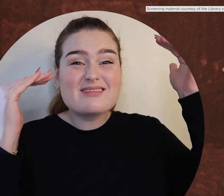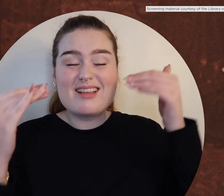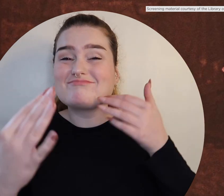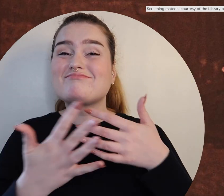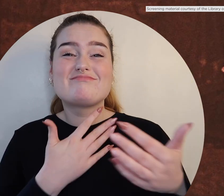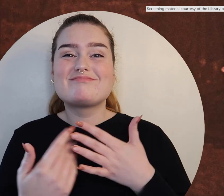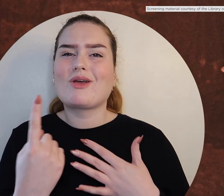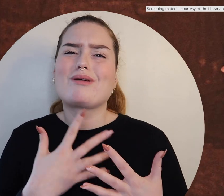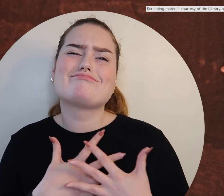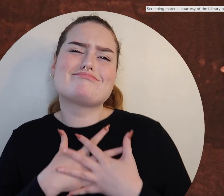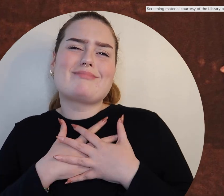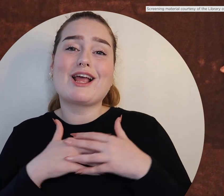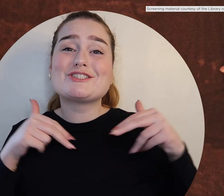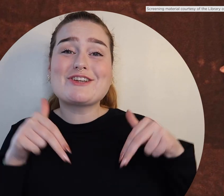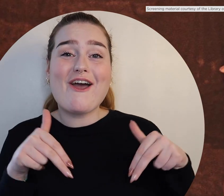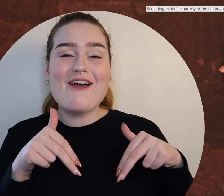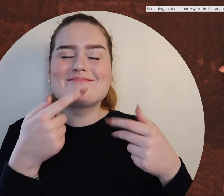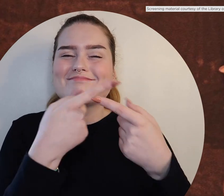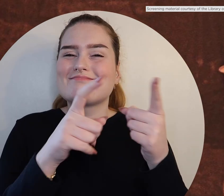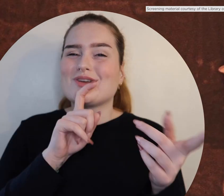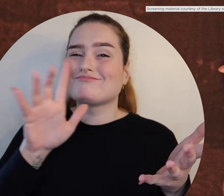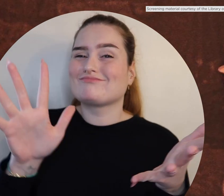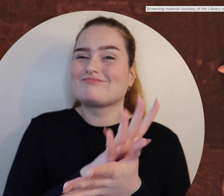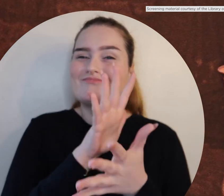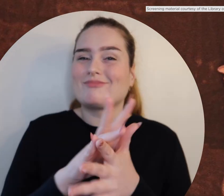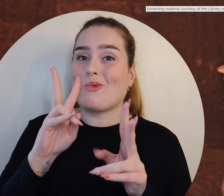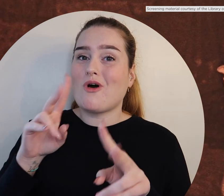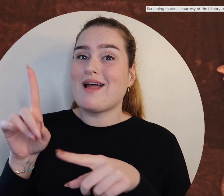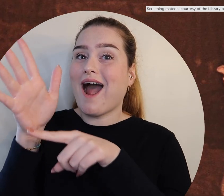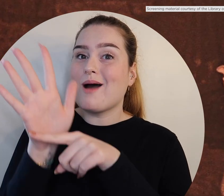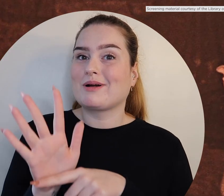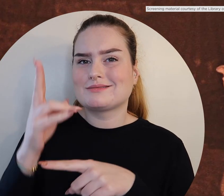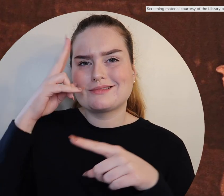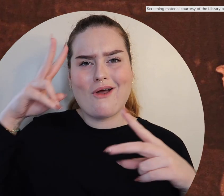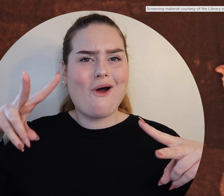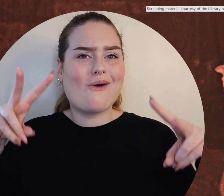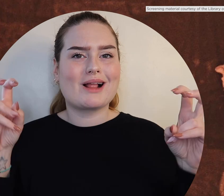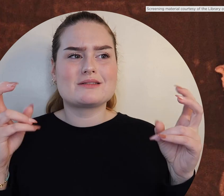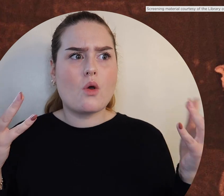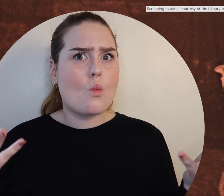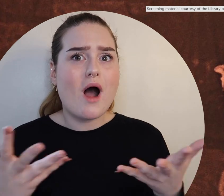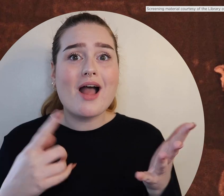Dog-lovers of all ages will enjoy the film Where the North Begins starring the